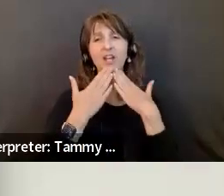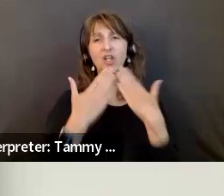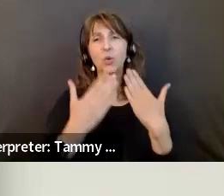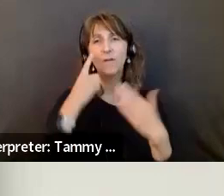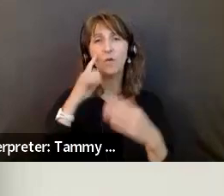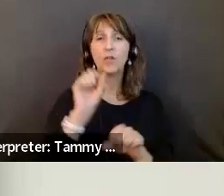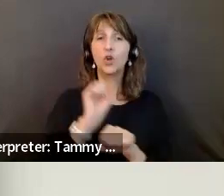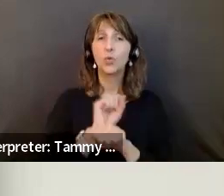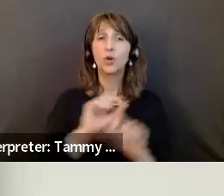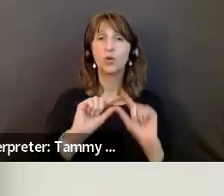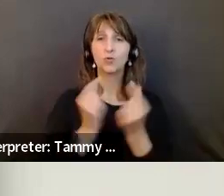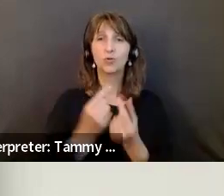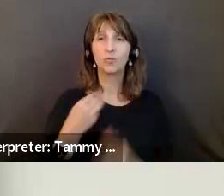If any of them are on line right now watching this. We thank you so much for your participation.